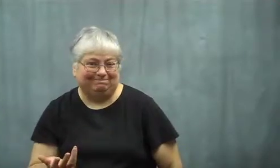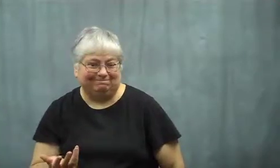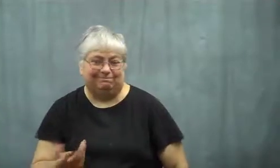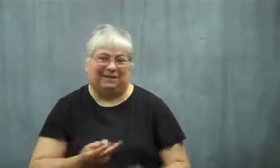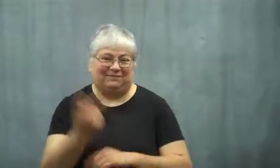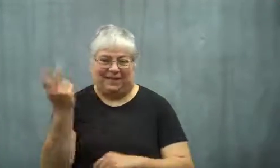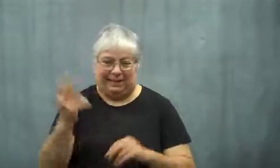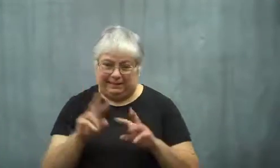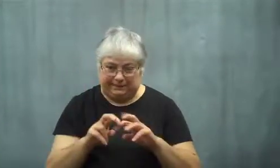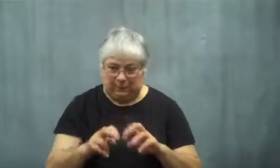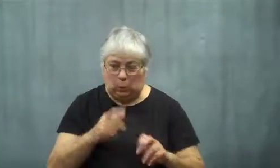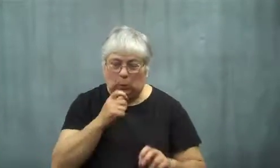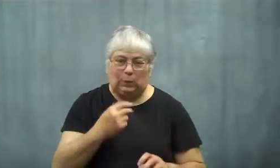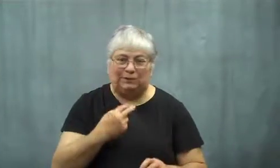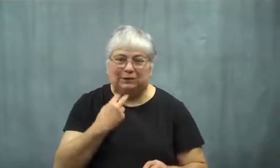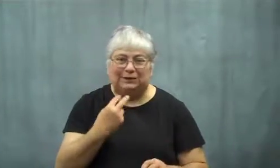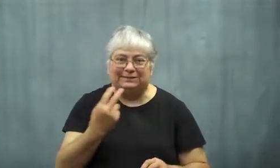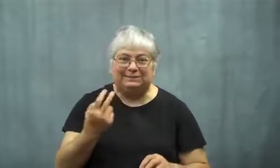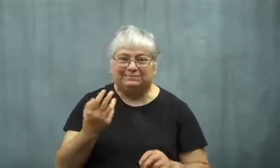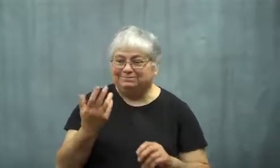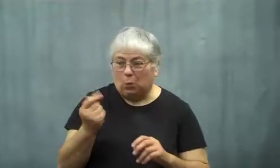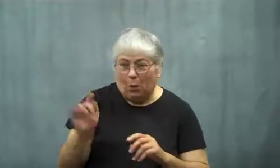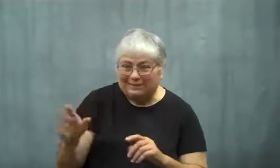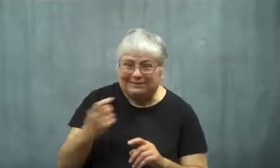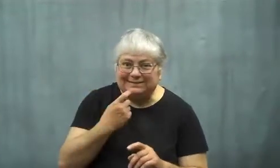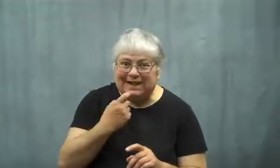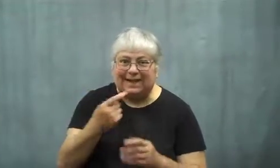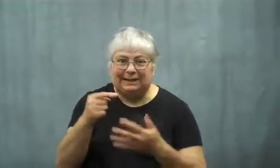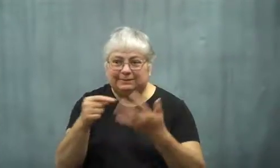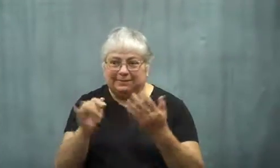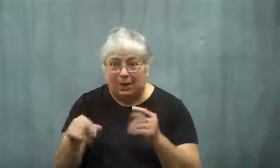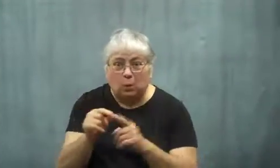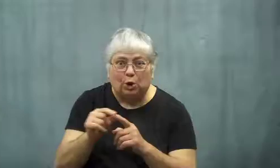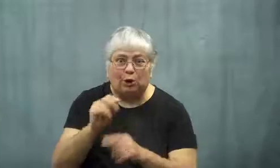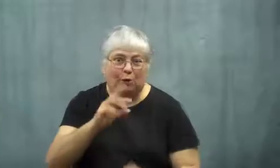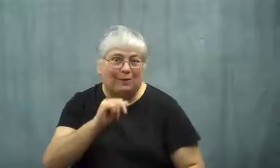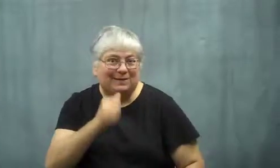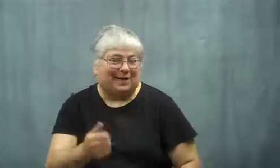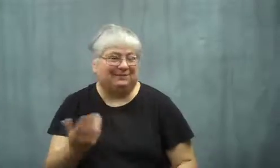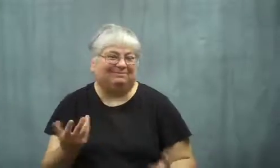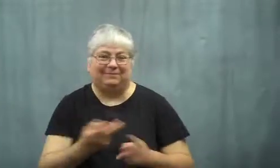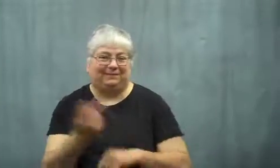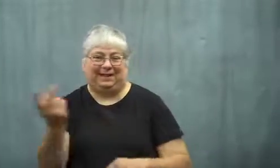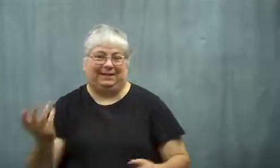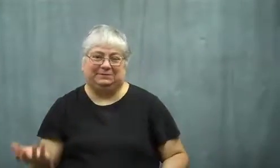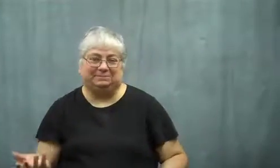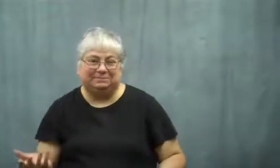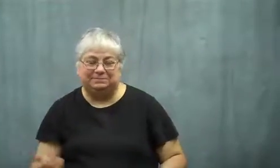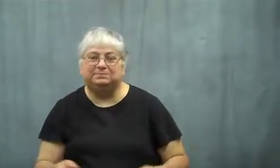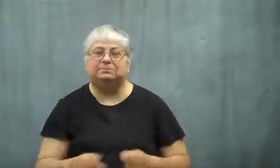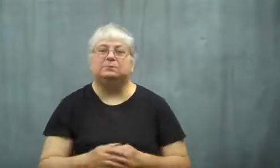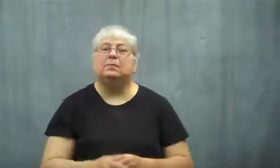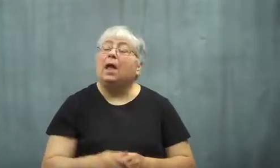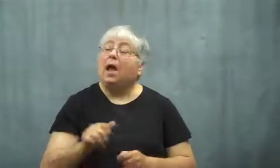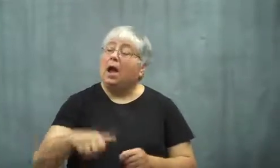They weren't able to determine if he actually did say that word.